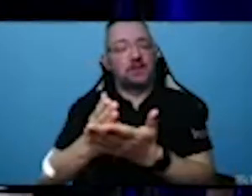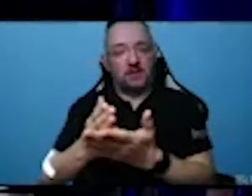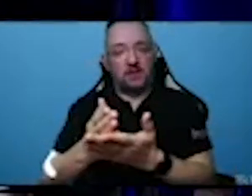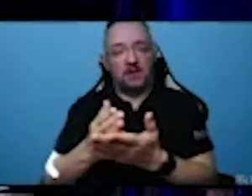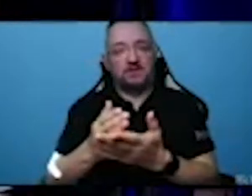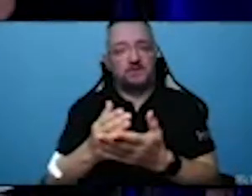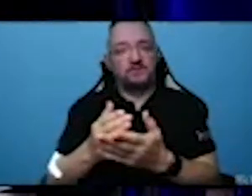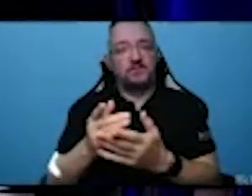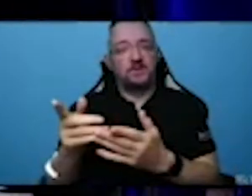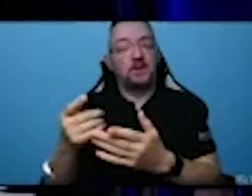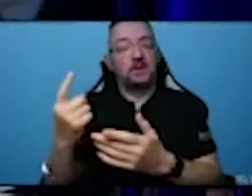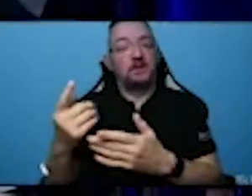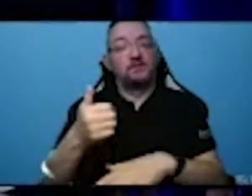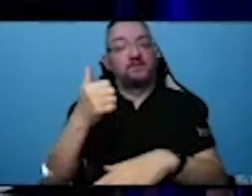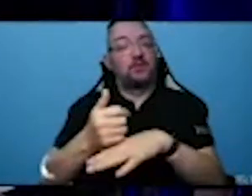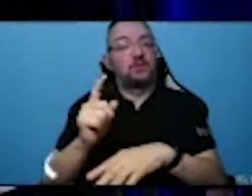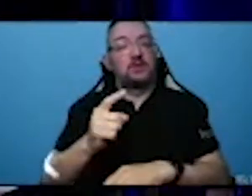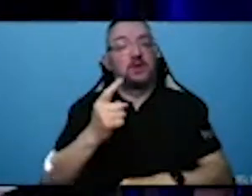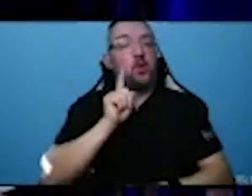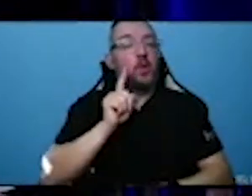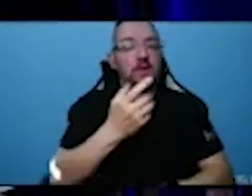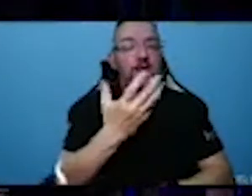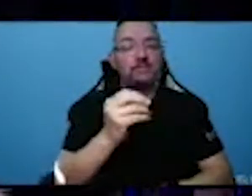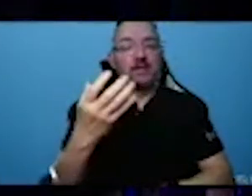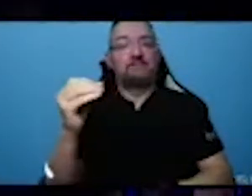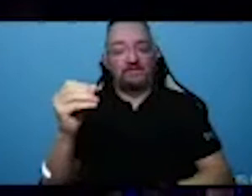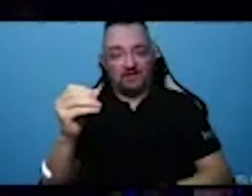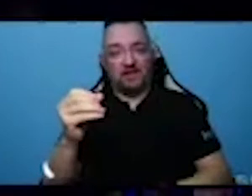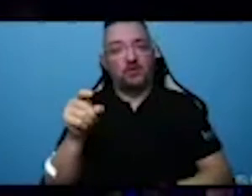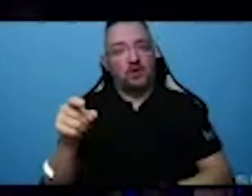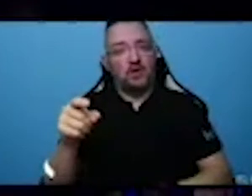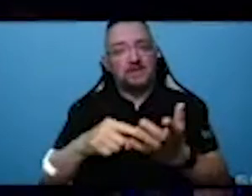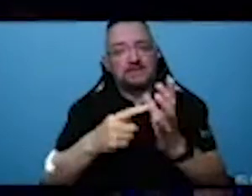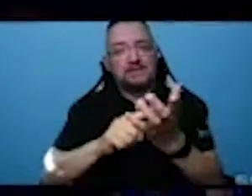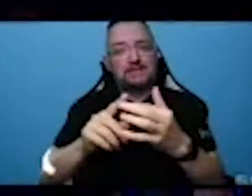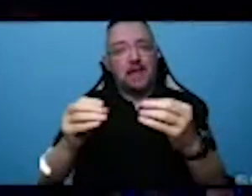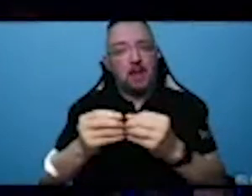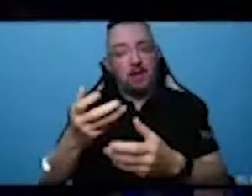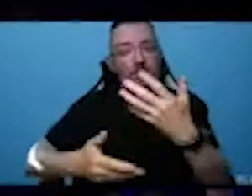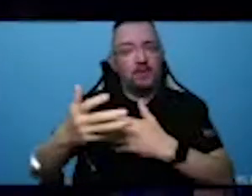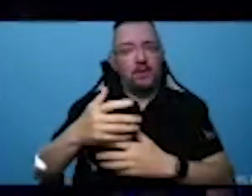the Women 50 50 initiative. Now Talat, give us another take on exactly what happened in the group. Course.